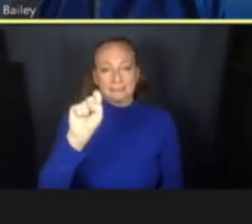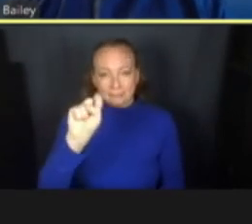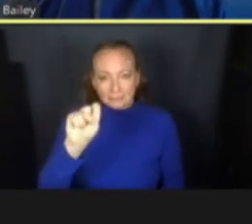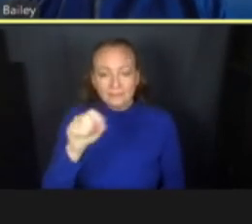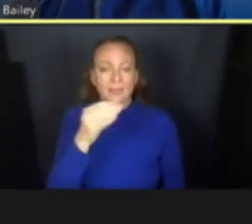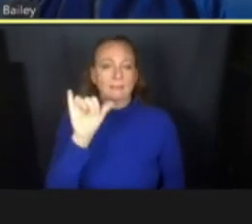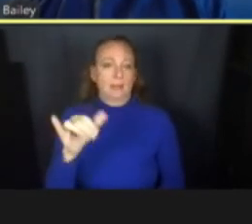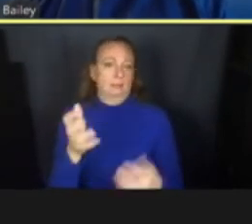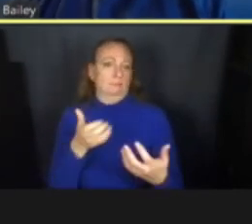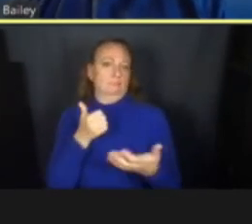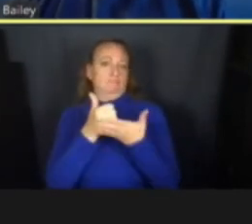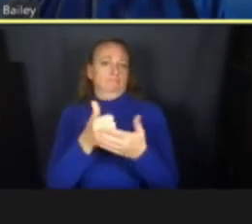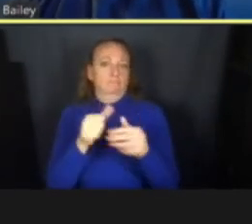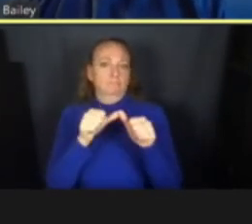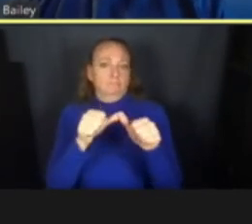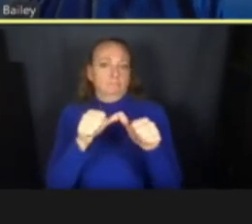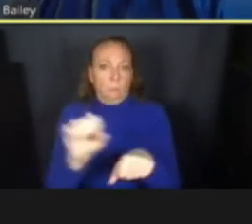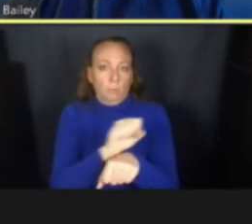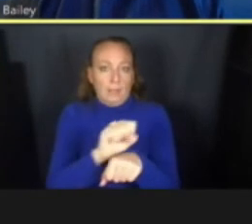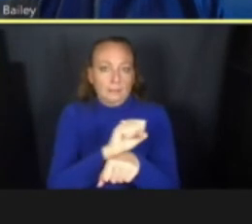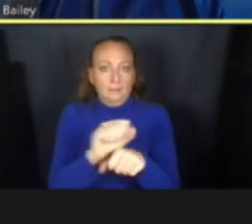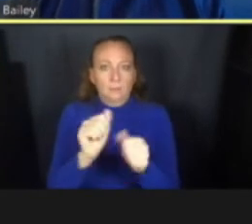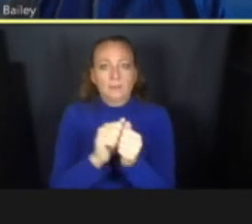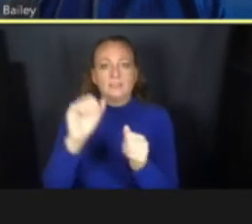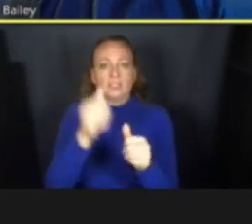of the Chief Information Officers Council, and the Access Board.